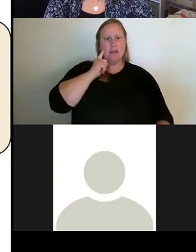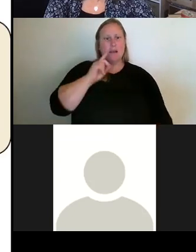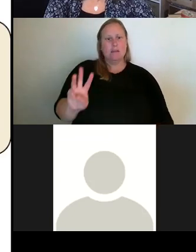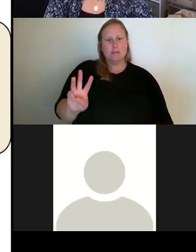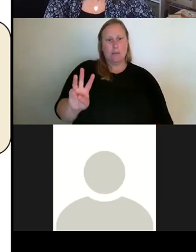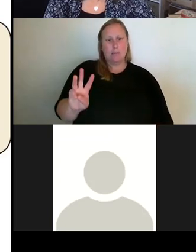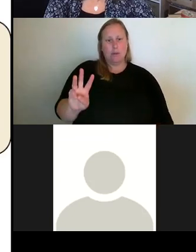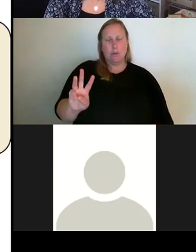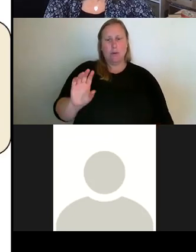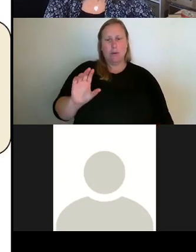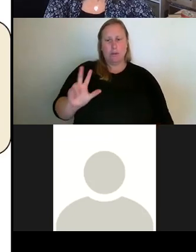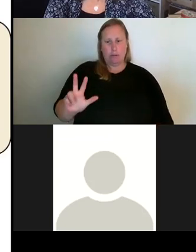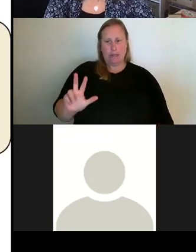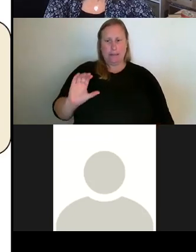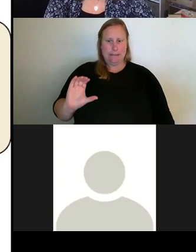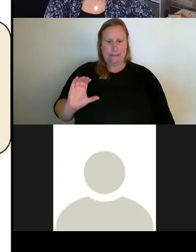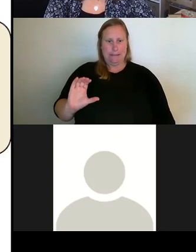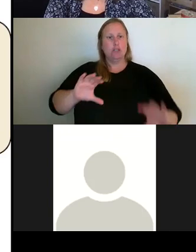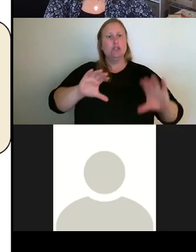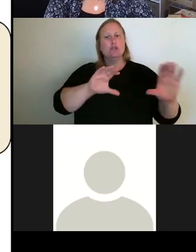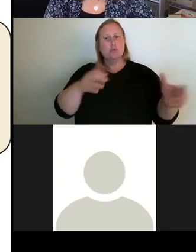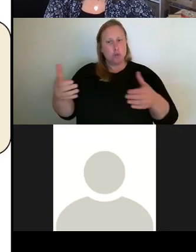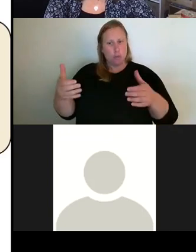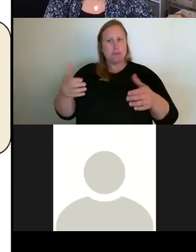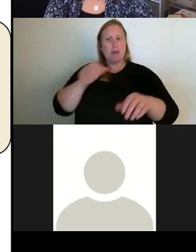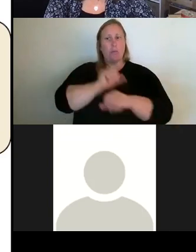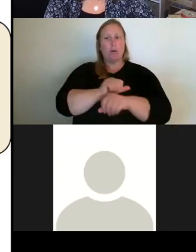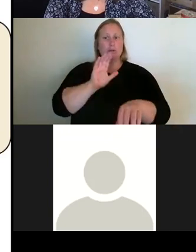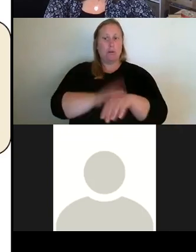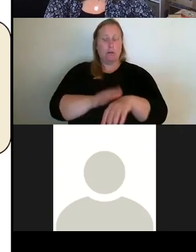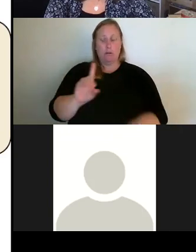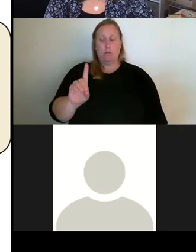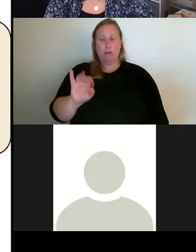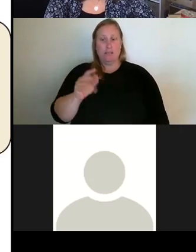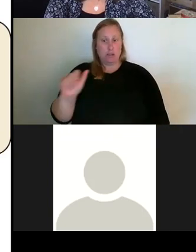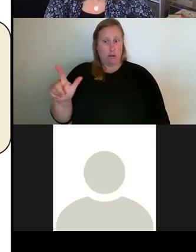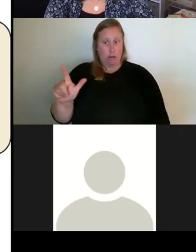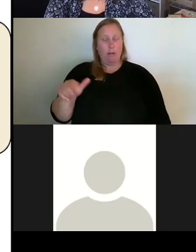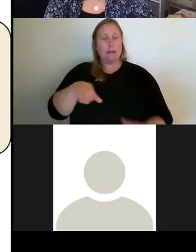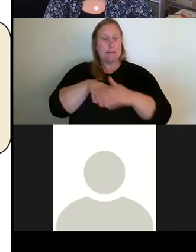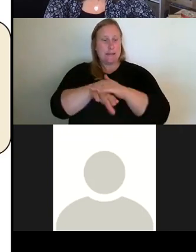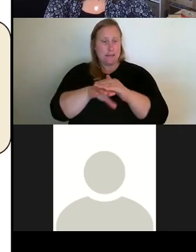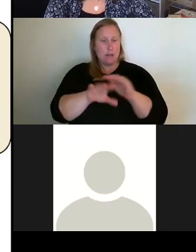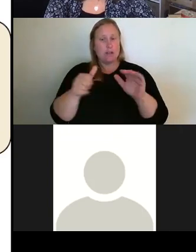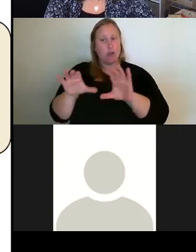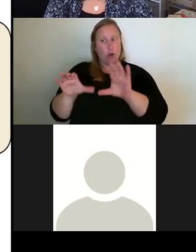groups that work on digital accessibility. There is another group within that working on